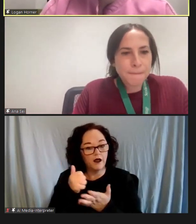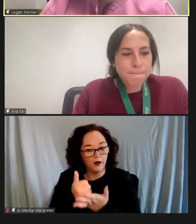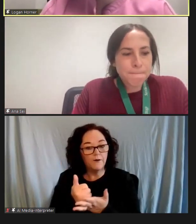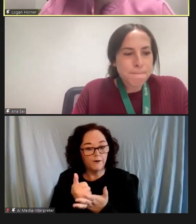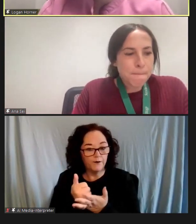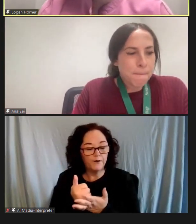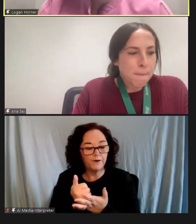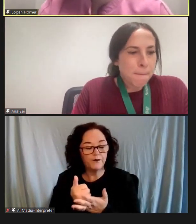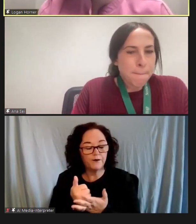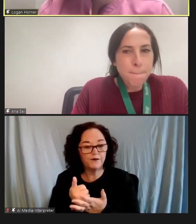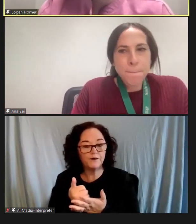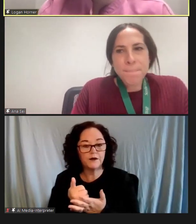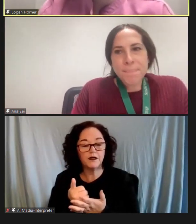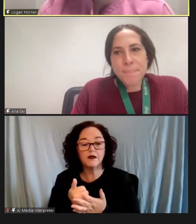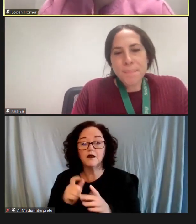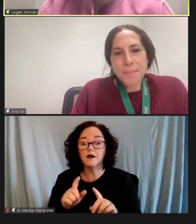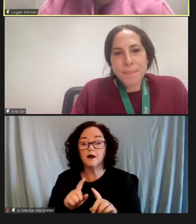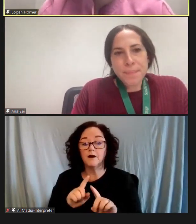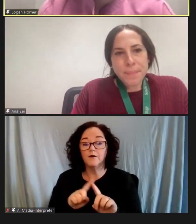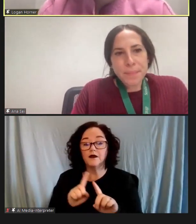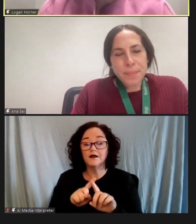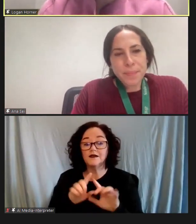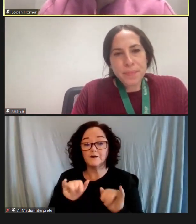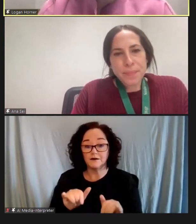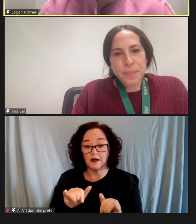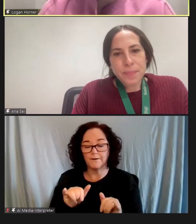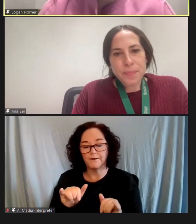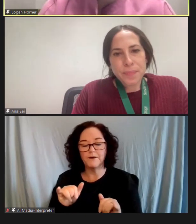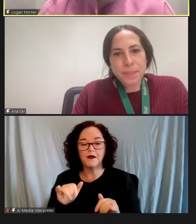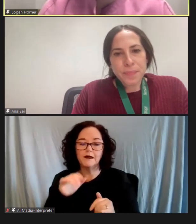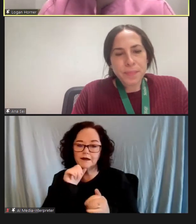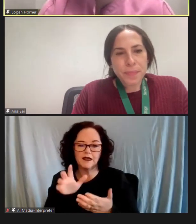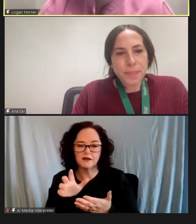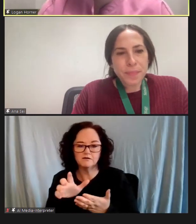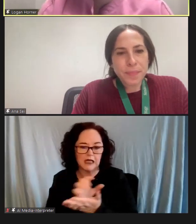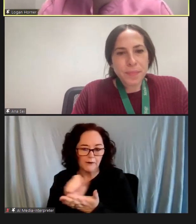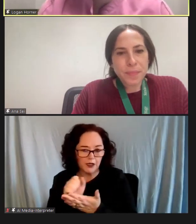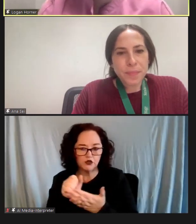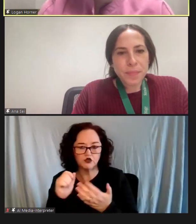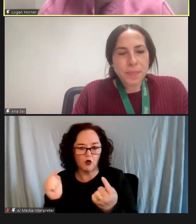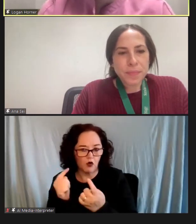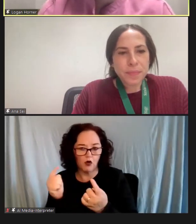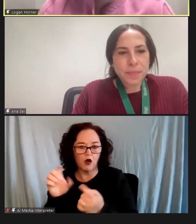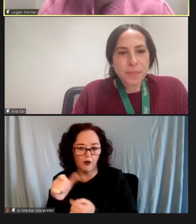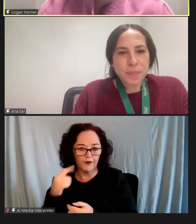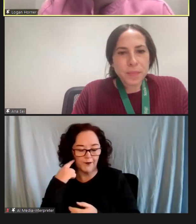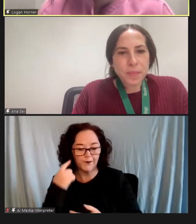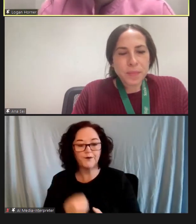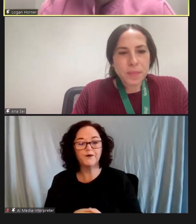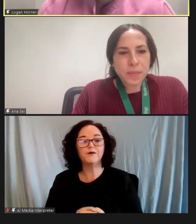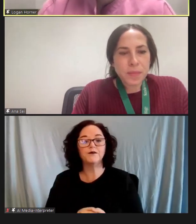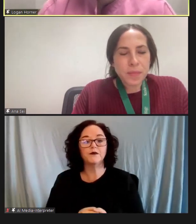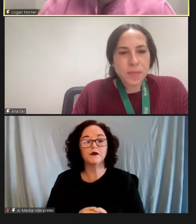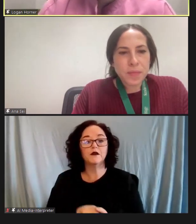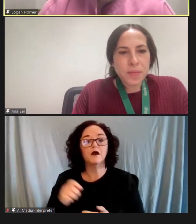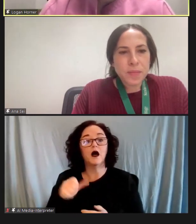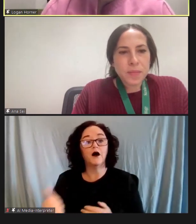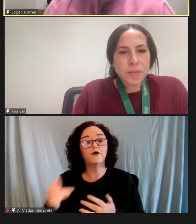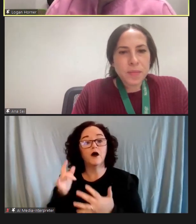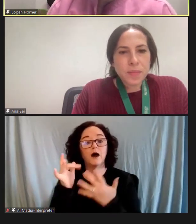compromise the hearing of that better ear another option would be a cros